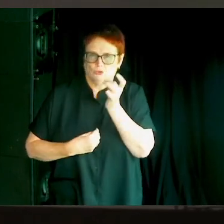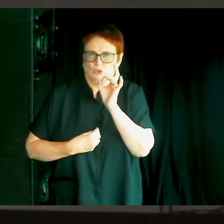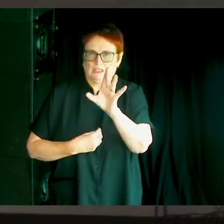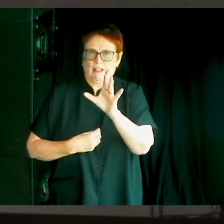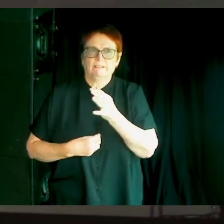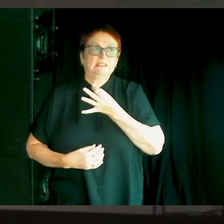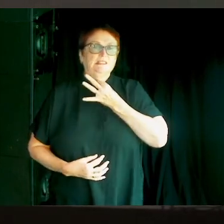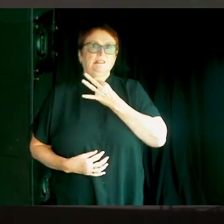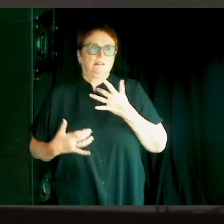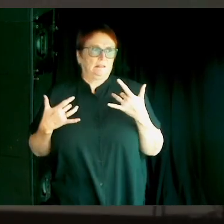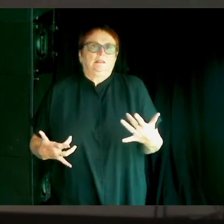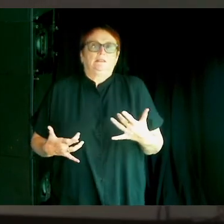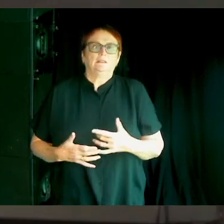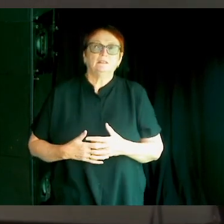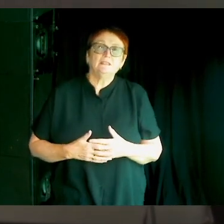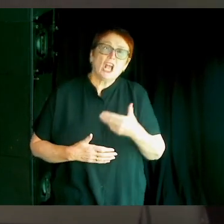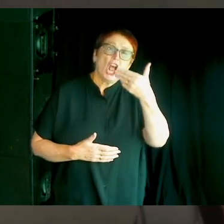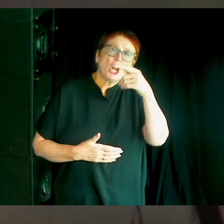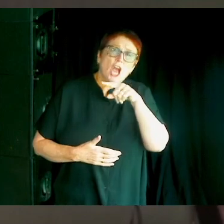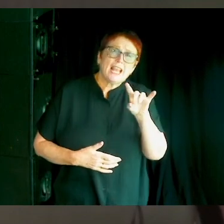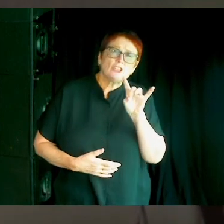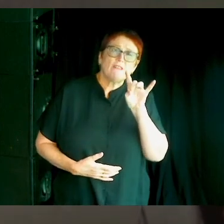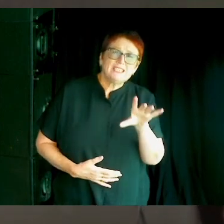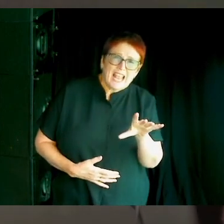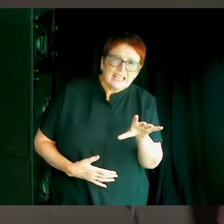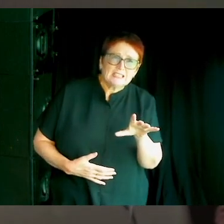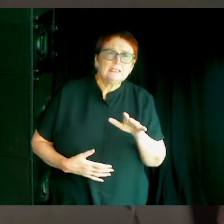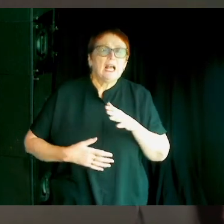nine out of ten they love it but they say they couldn't take the third spoon so yeah I will